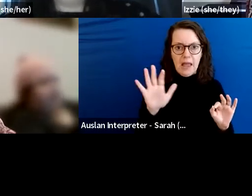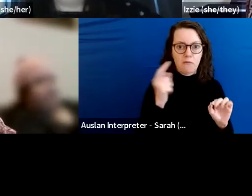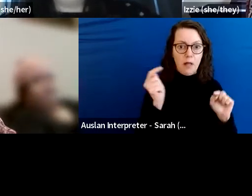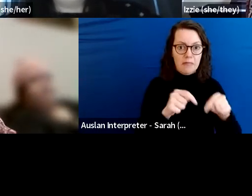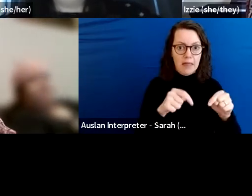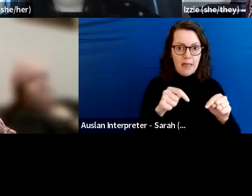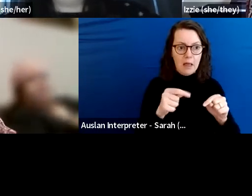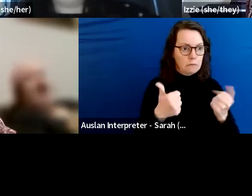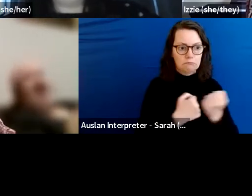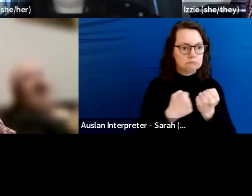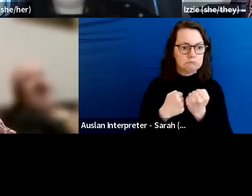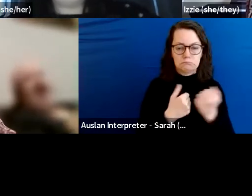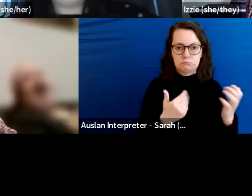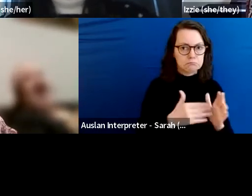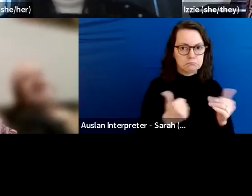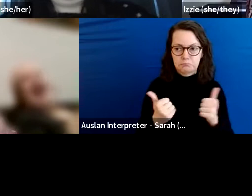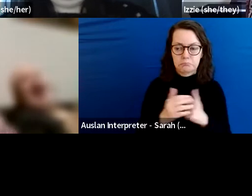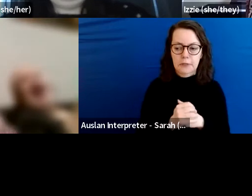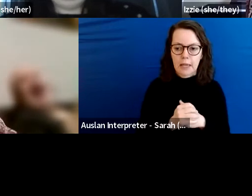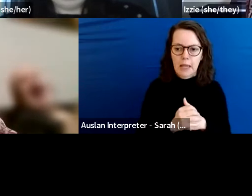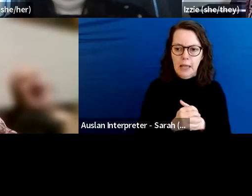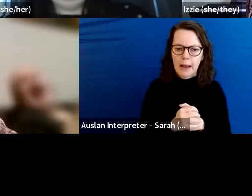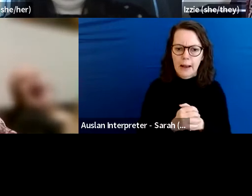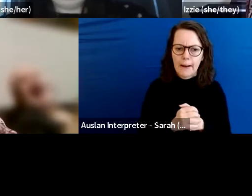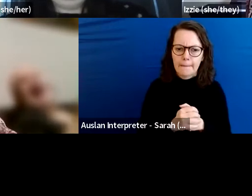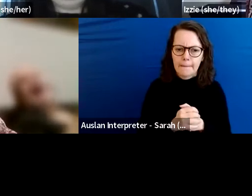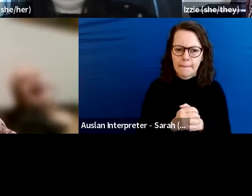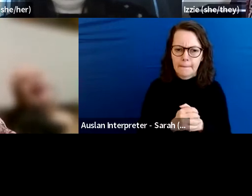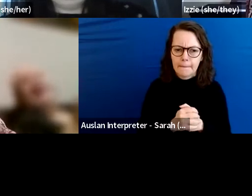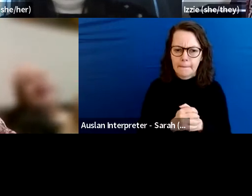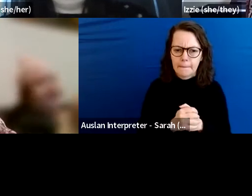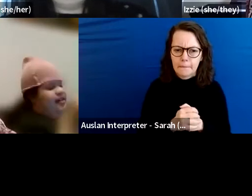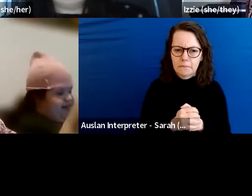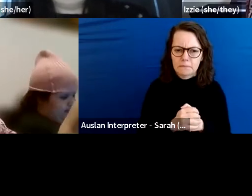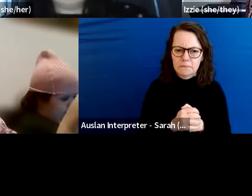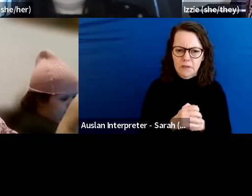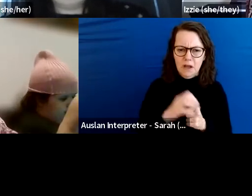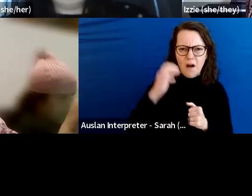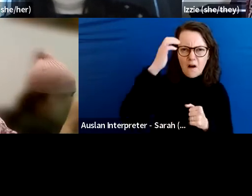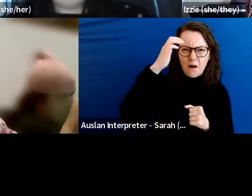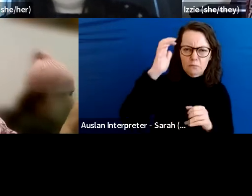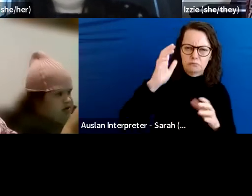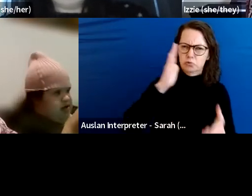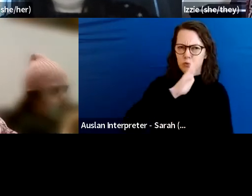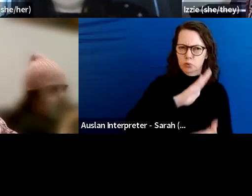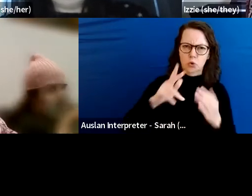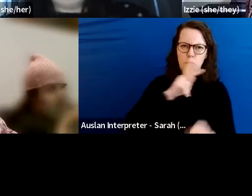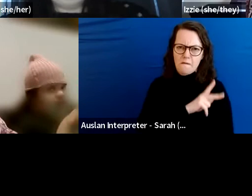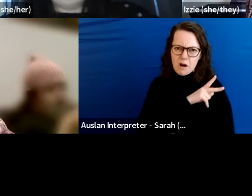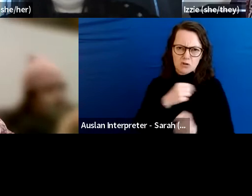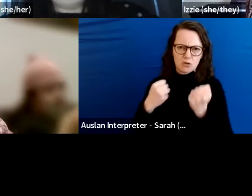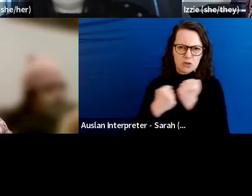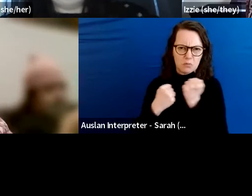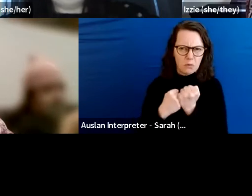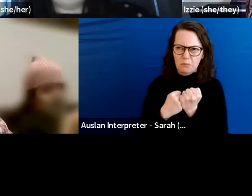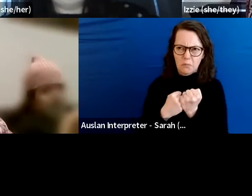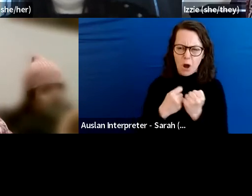And everybody that was there that was, was supportive been sort of have any we haven't really had formal supports.